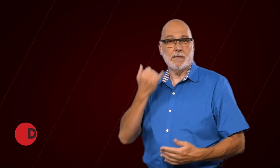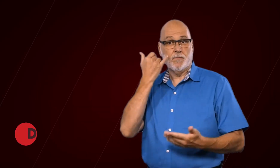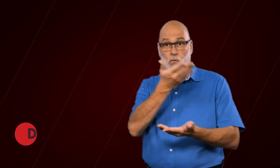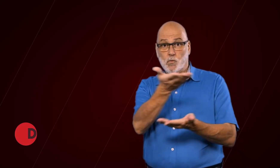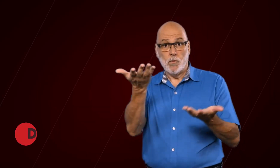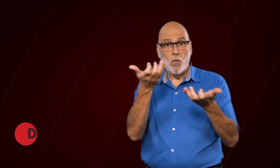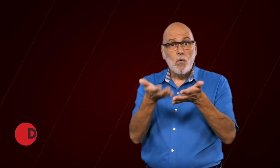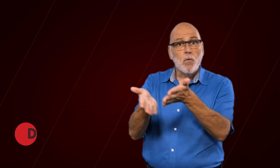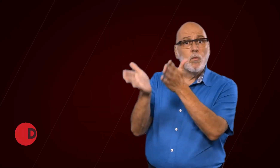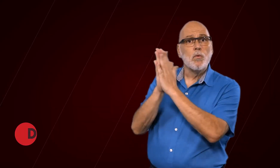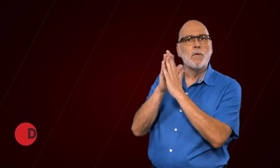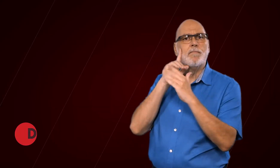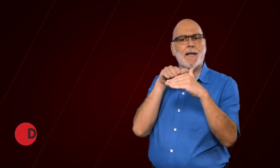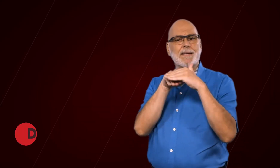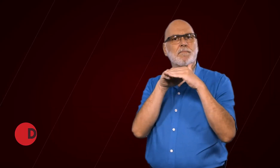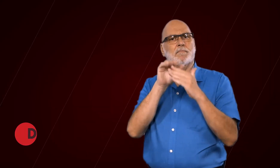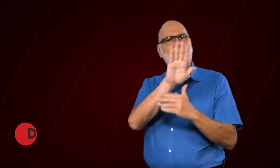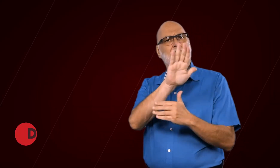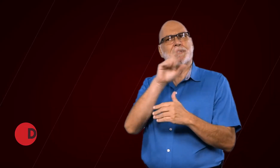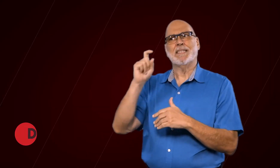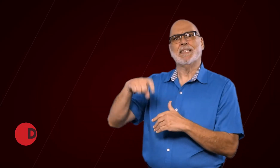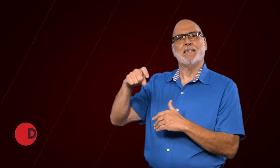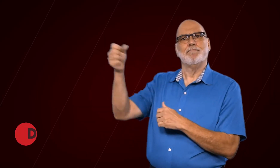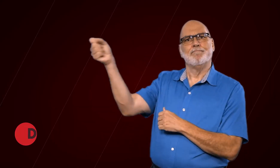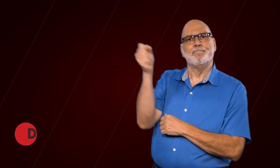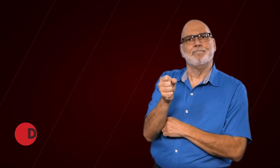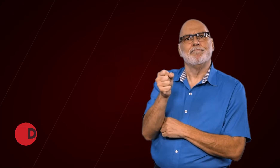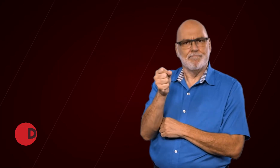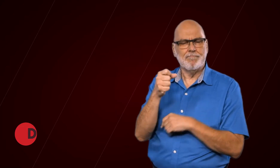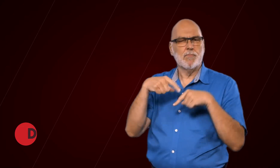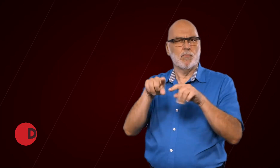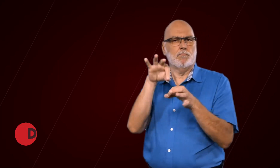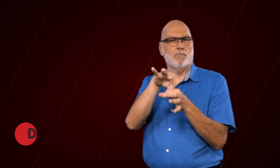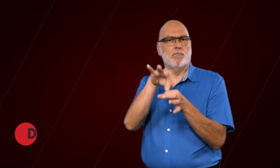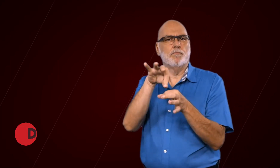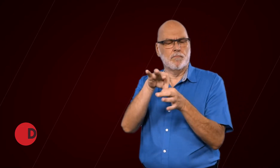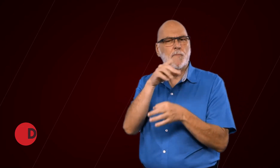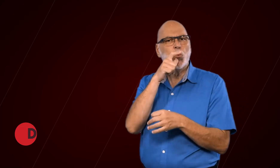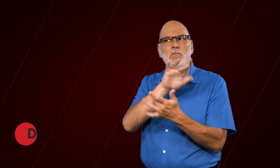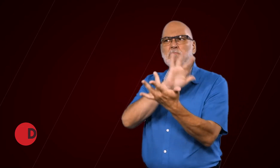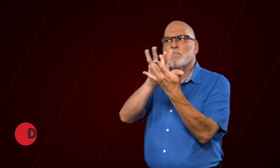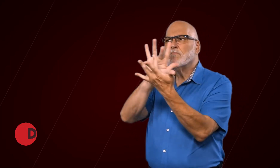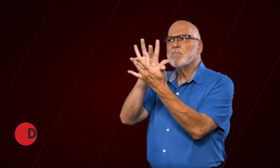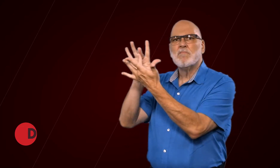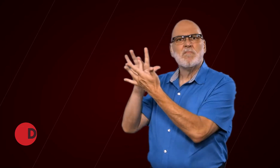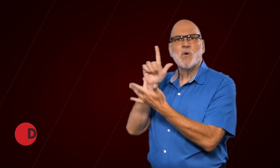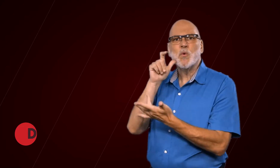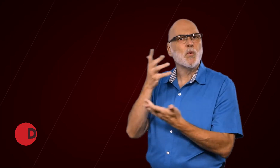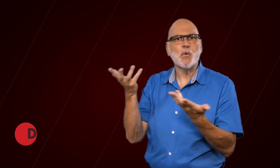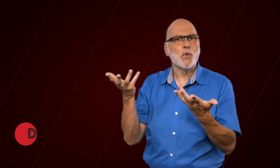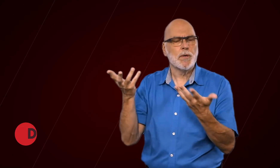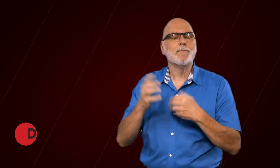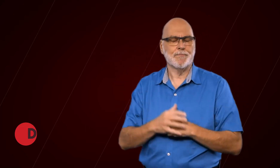[Anselmo]: If you have requests for accessibility during federal Elections, who should you contact?